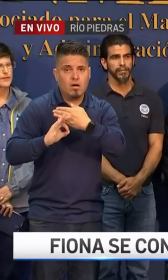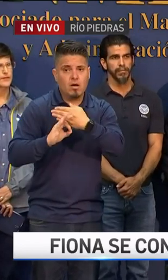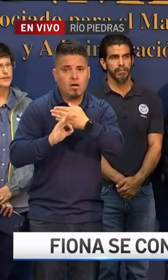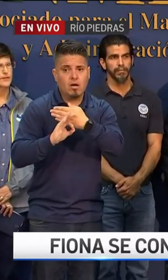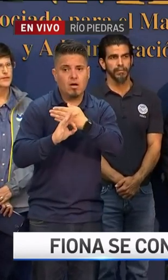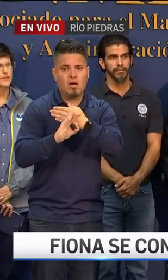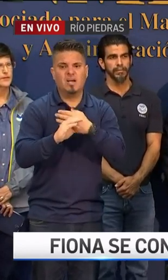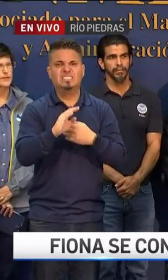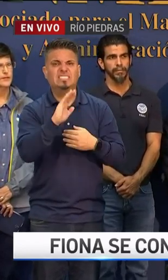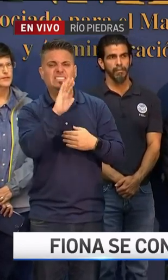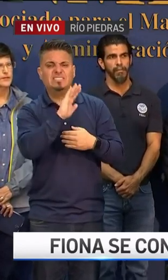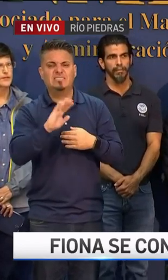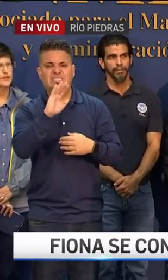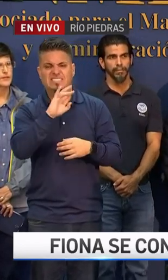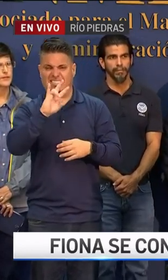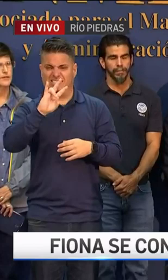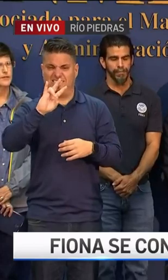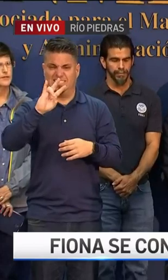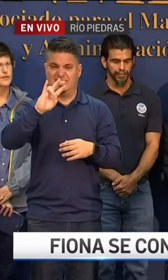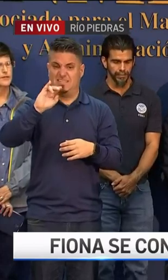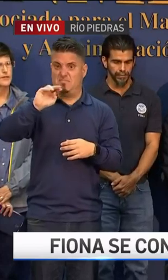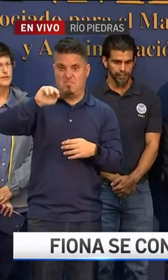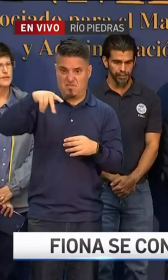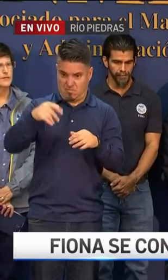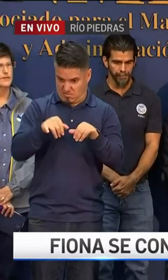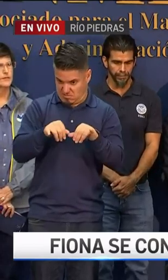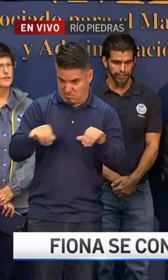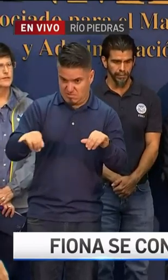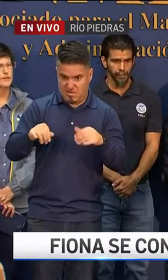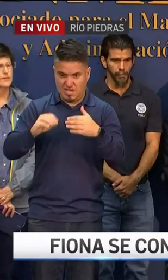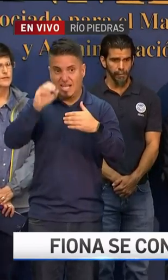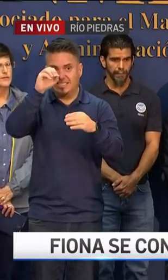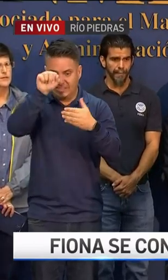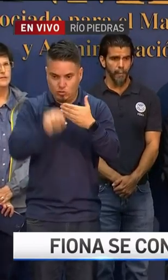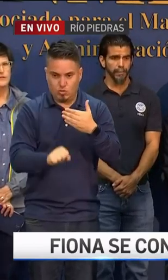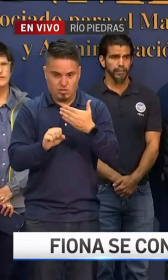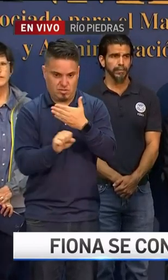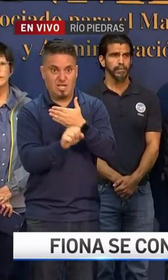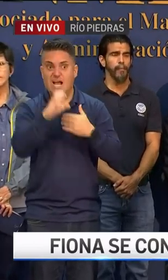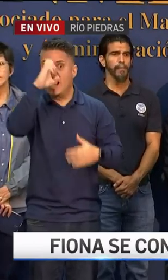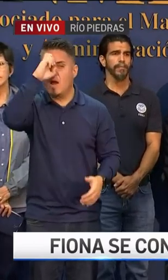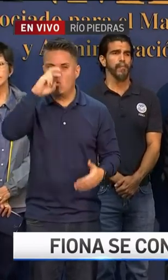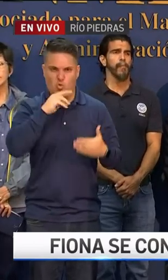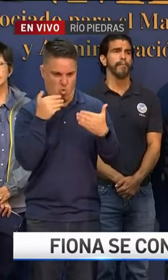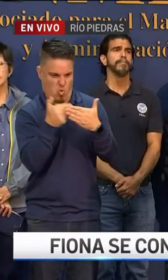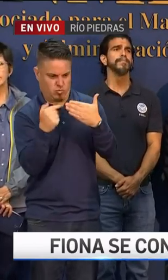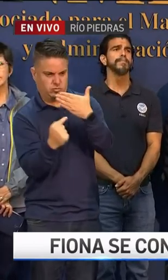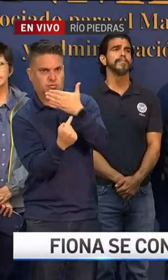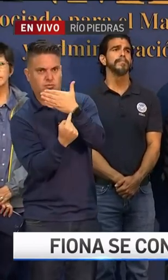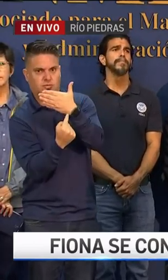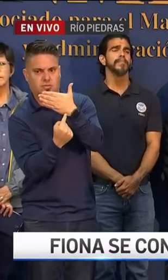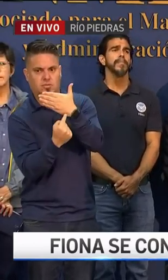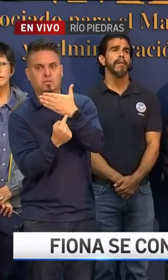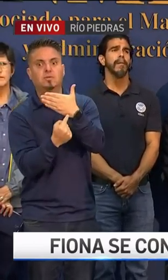PASANDO. ESE CENTRO, POSIBLEMENTE OJO